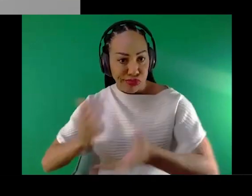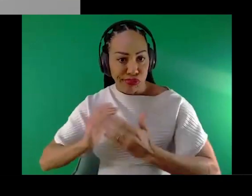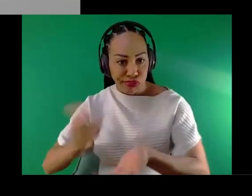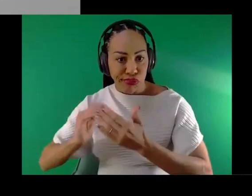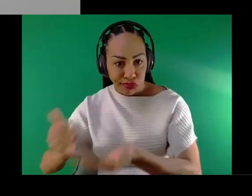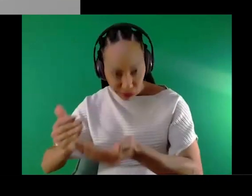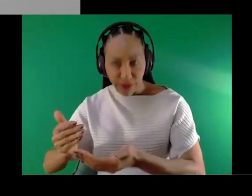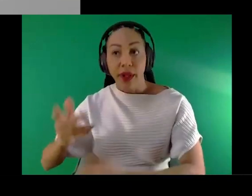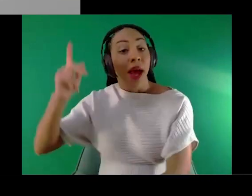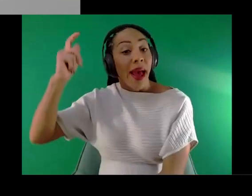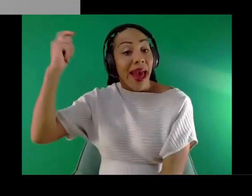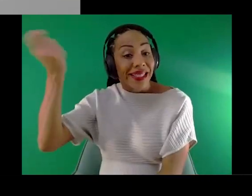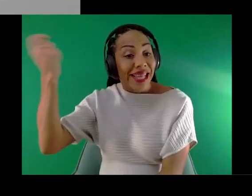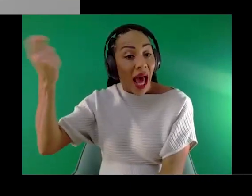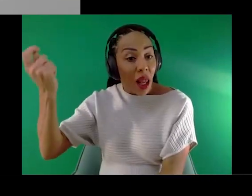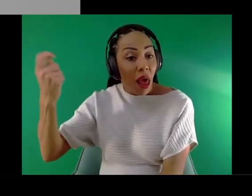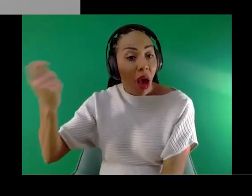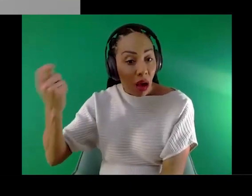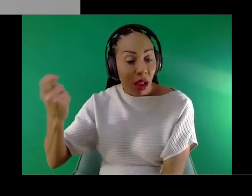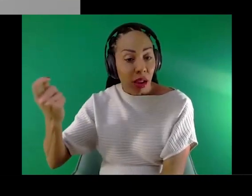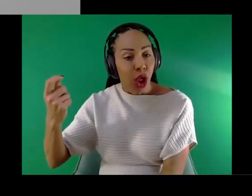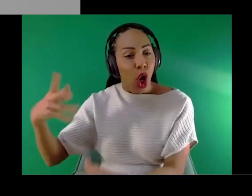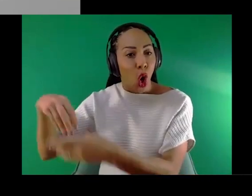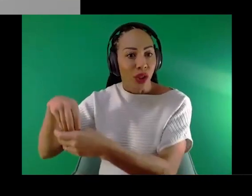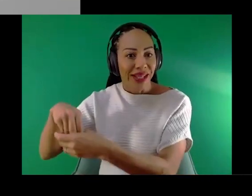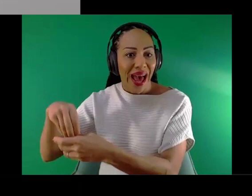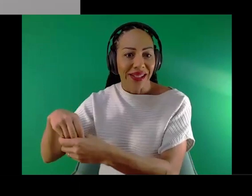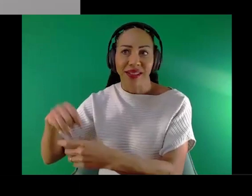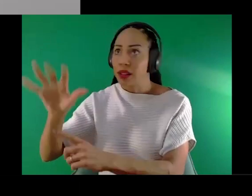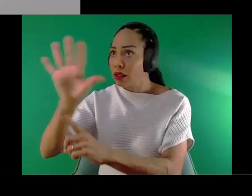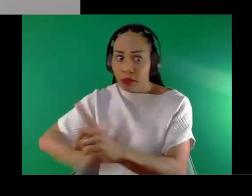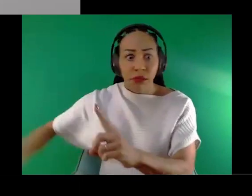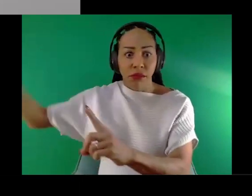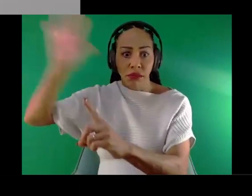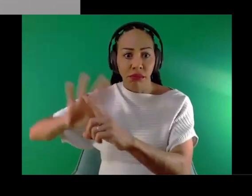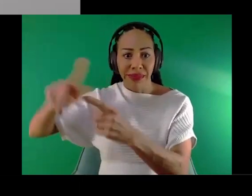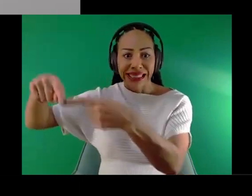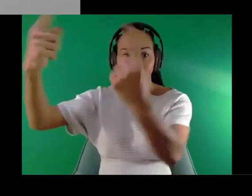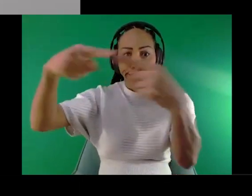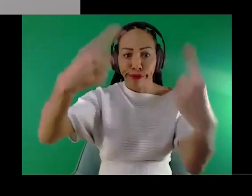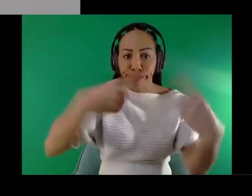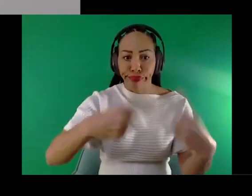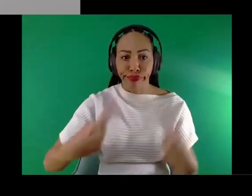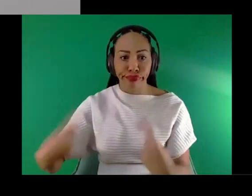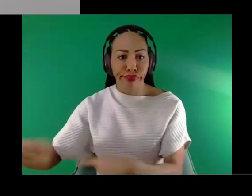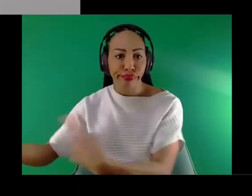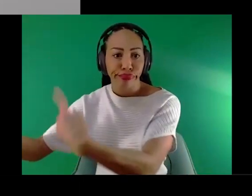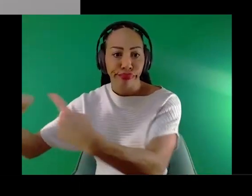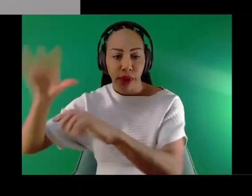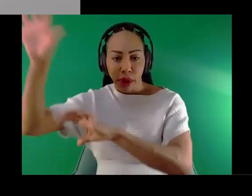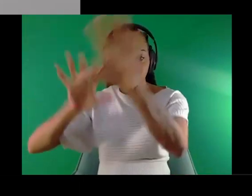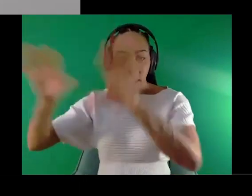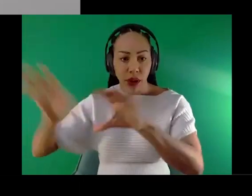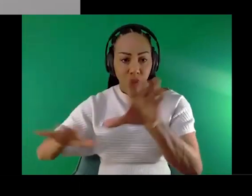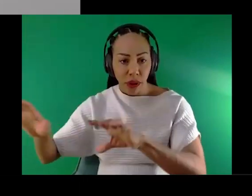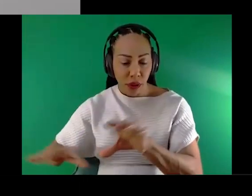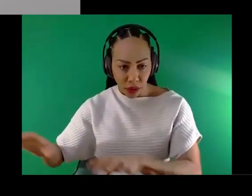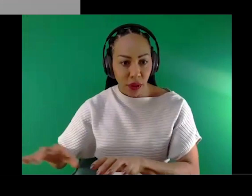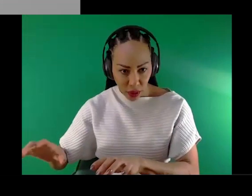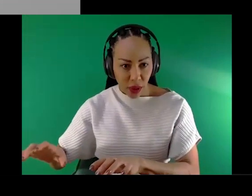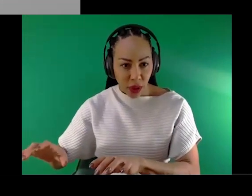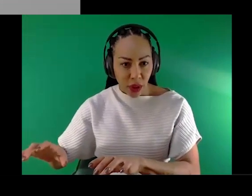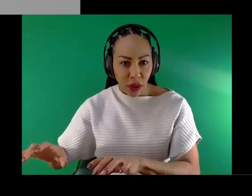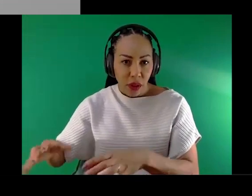features huge local differences and uh also the cohabitation so to say of national and